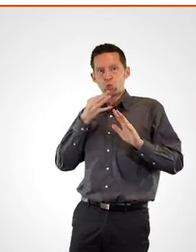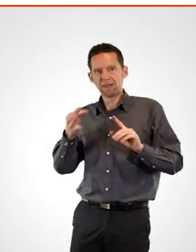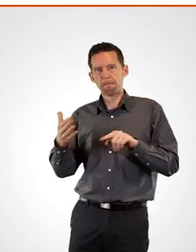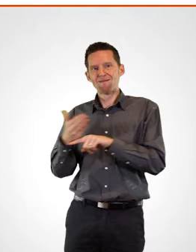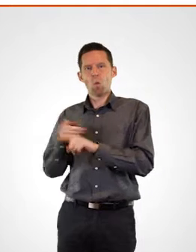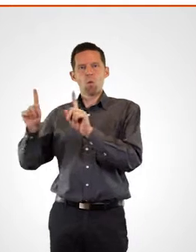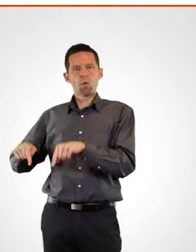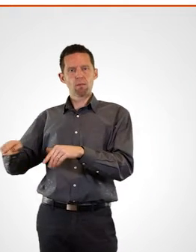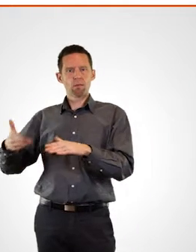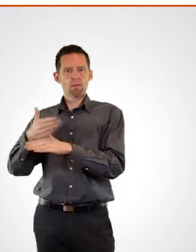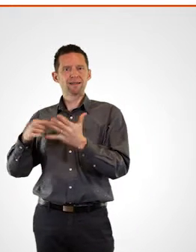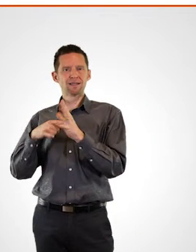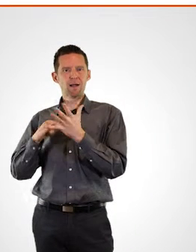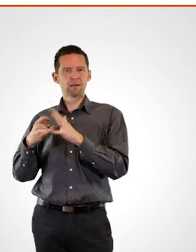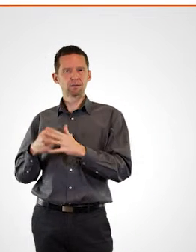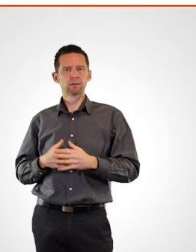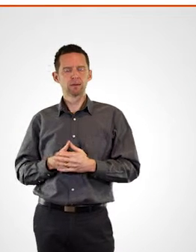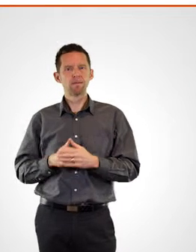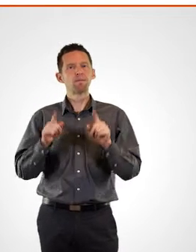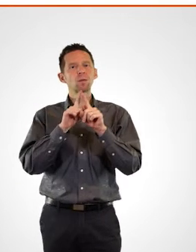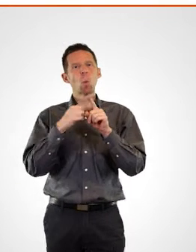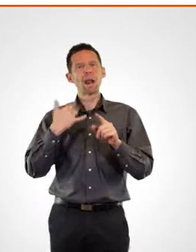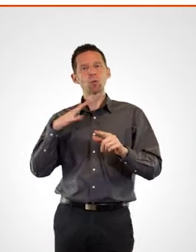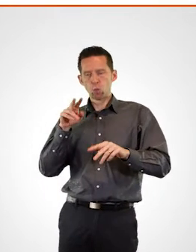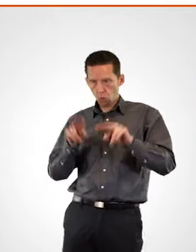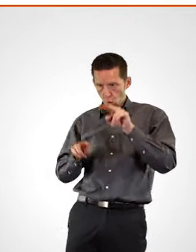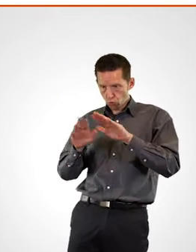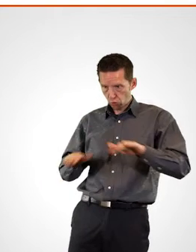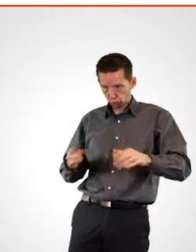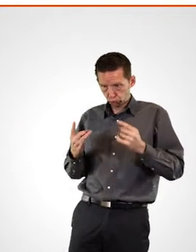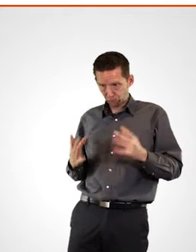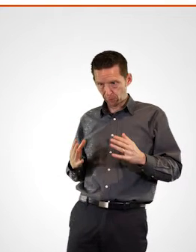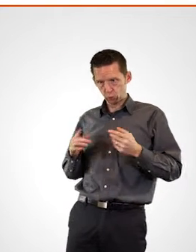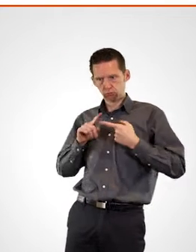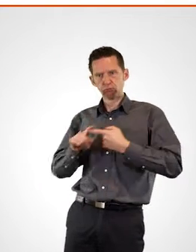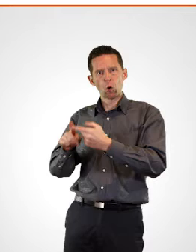We also provide an opportunity to evaluate children's readiness to continue into the curriculum.